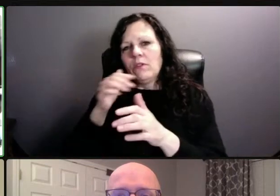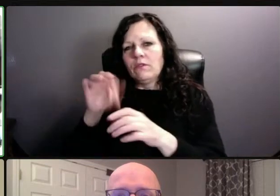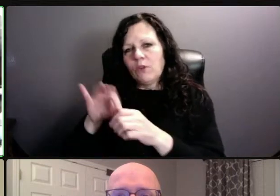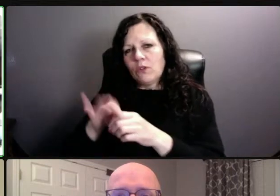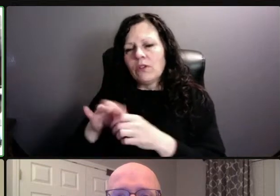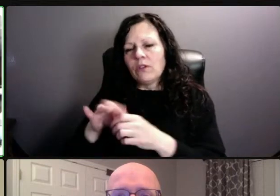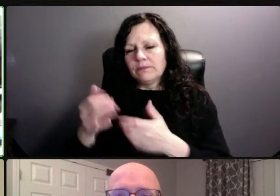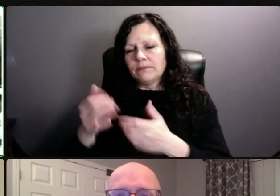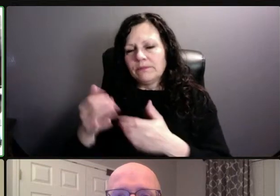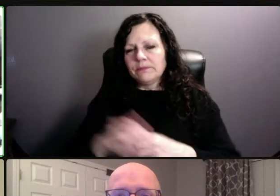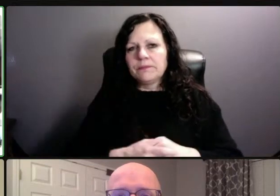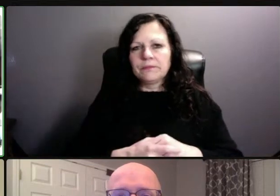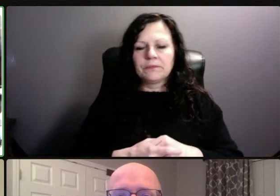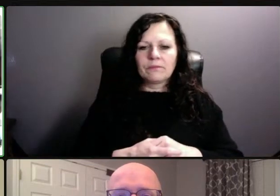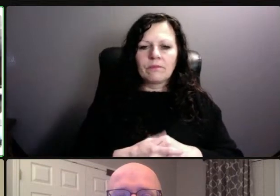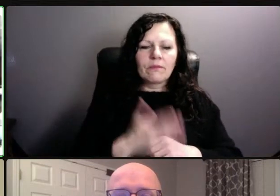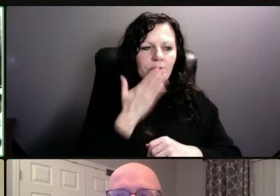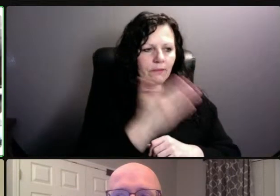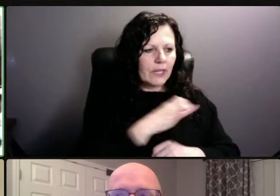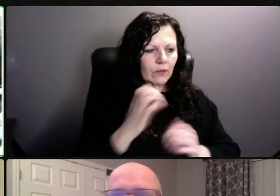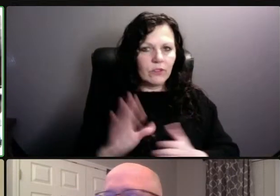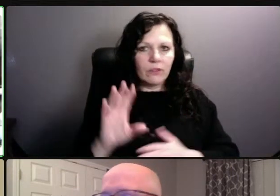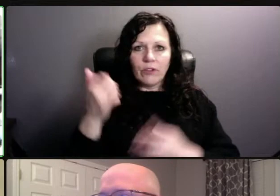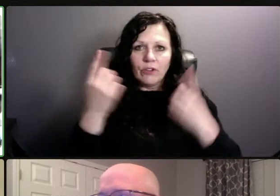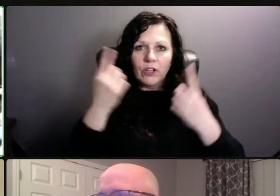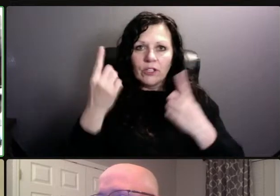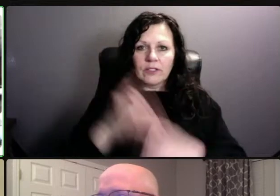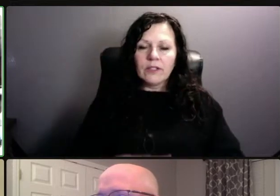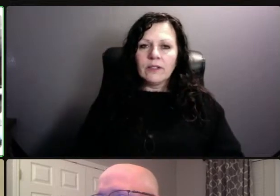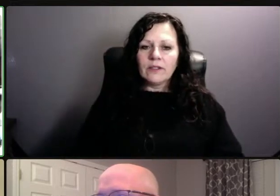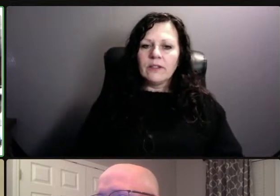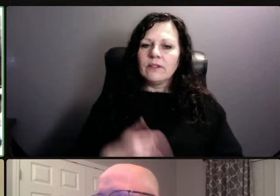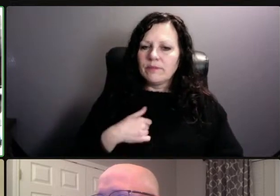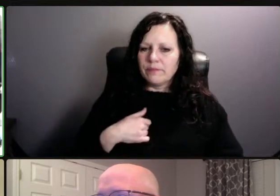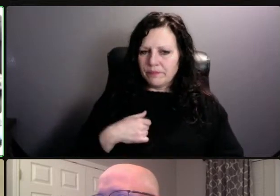IT'S SOMETHING THAT WE COULD HEAR SOMETHING THAT THE PUBLIC COULD VOTE.